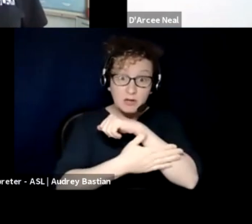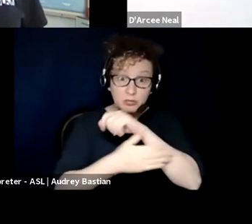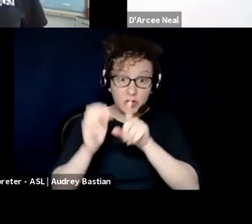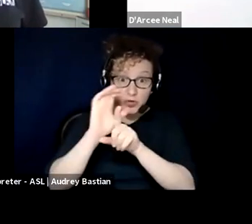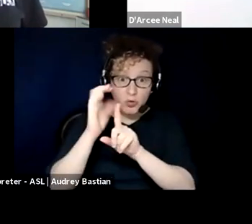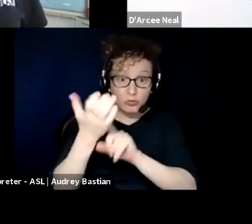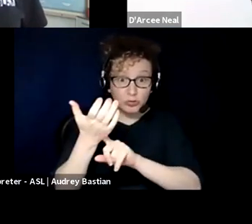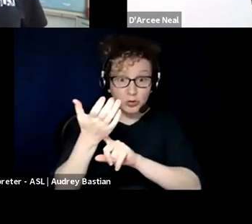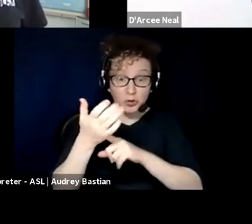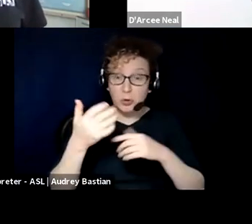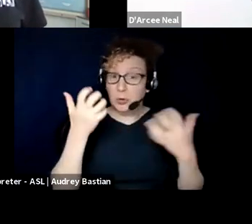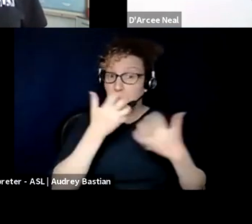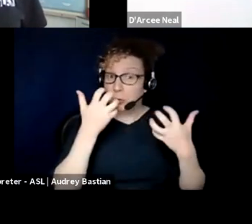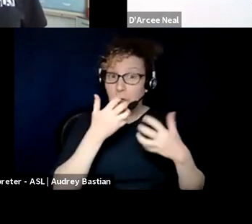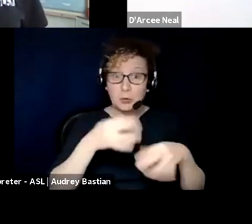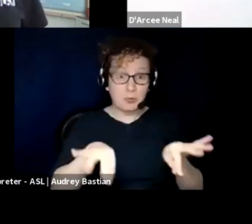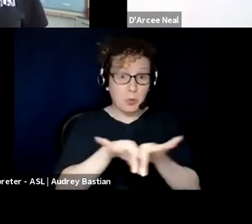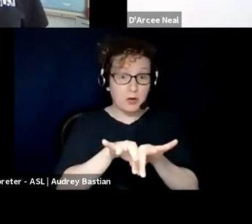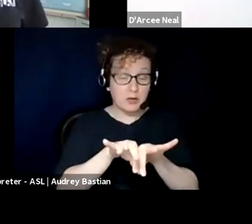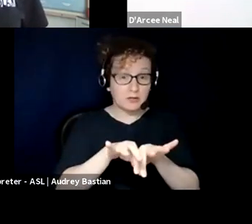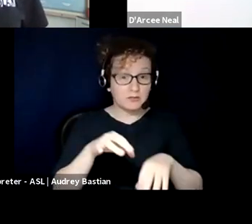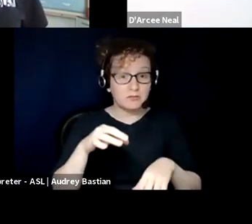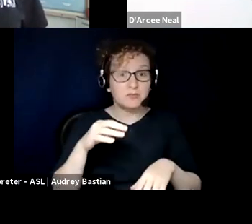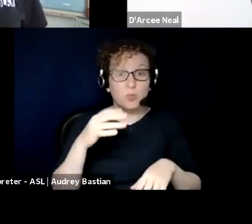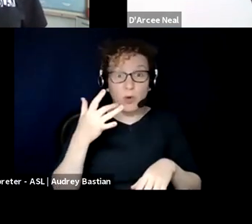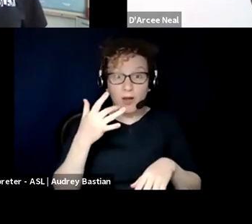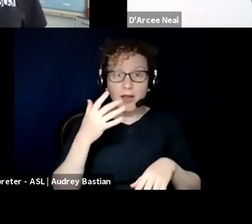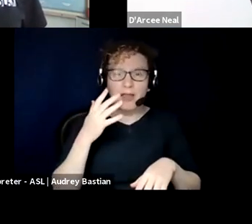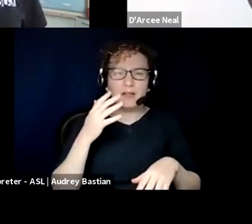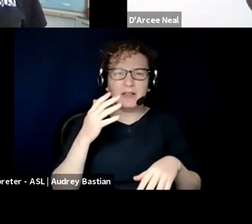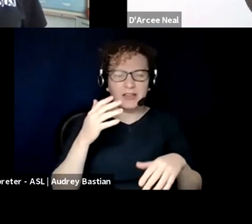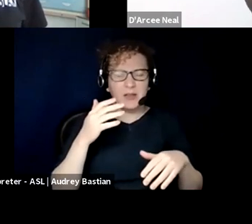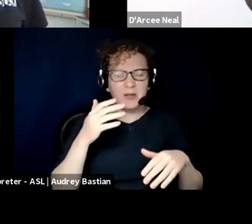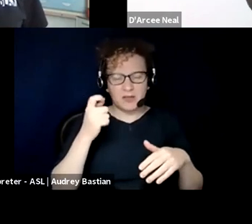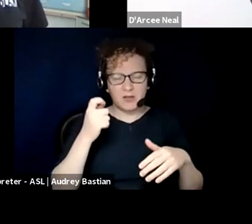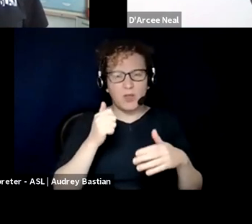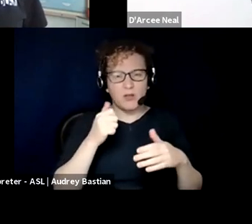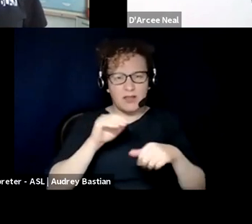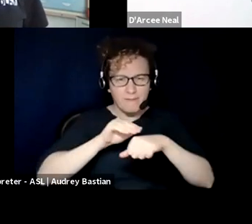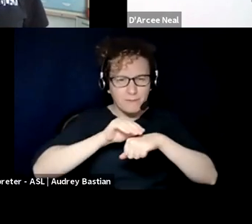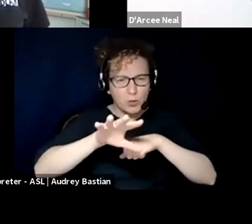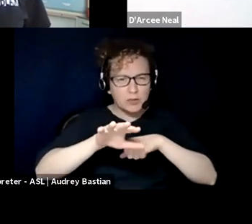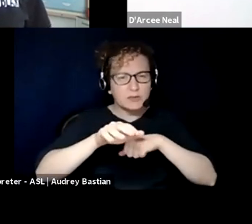important because it will determine how the rest of it kinda plays out. For example, like